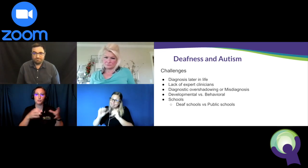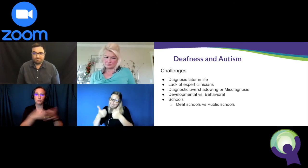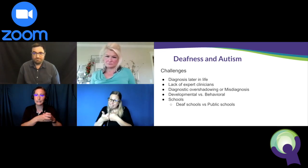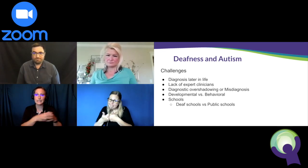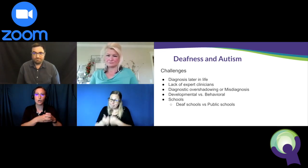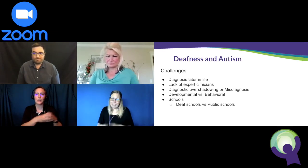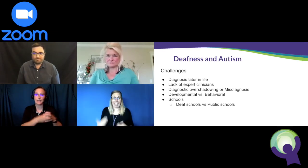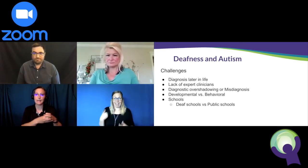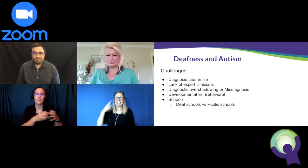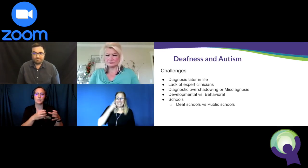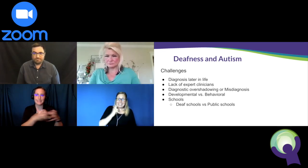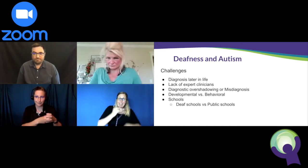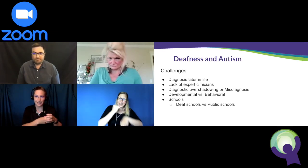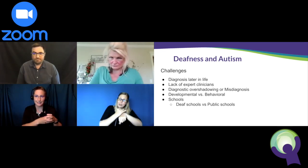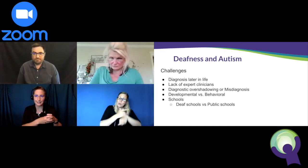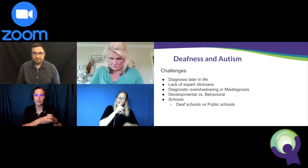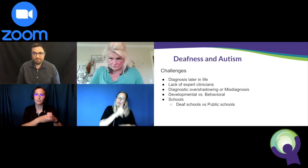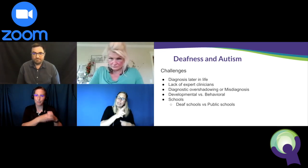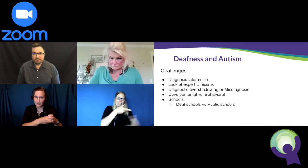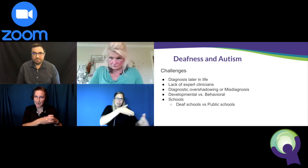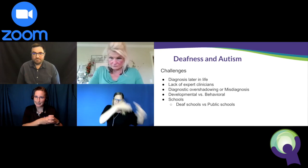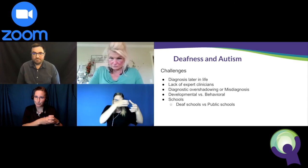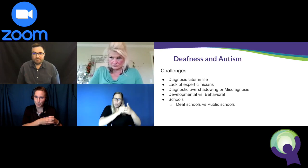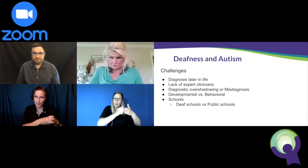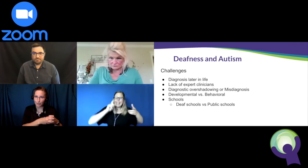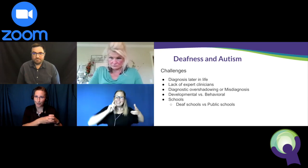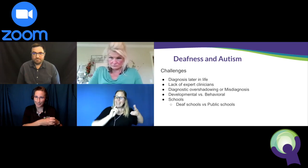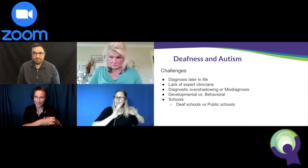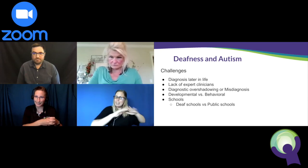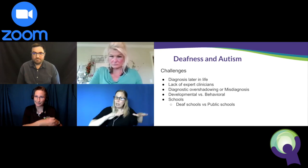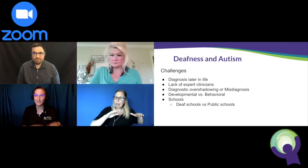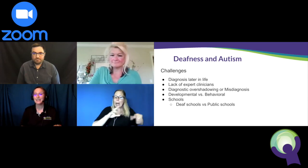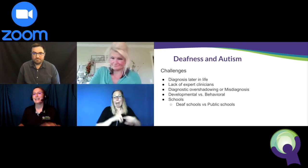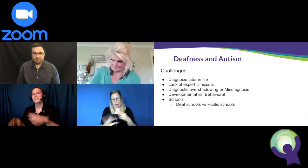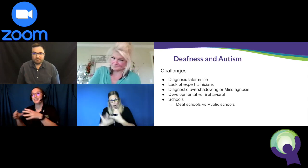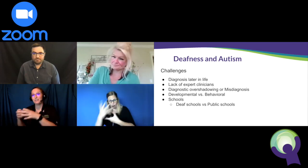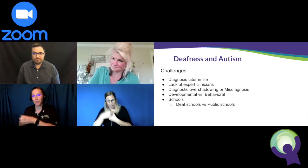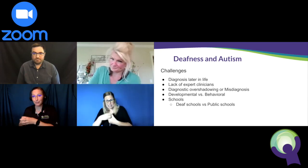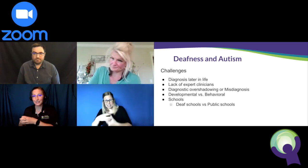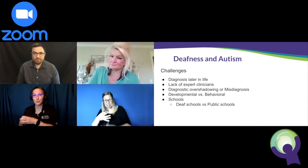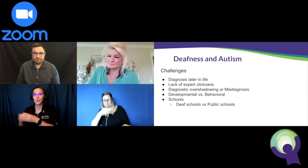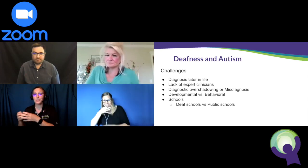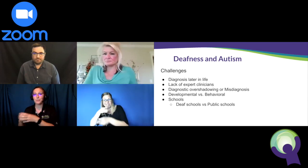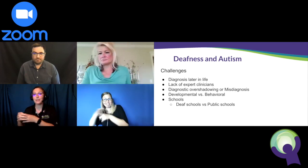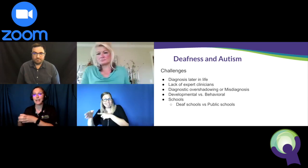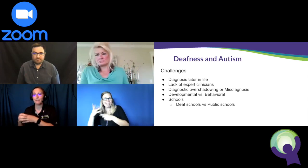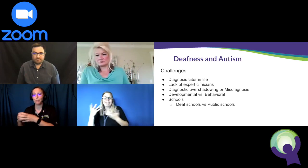really know a lot about deafness, but maybe not so much about autism. And then you have your public schools who probably have more